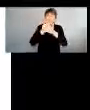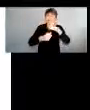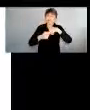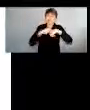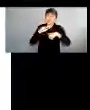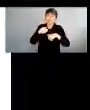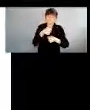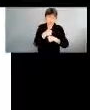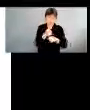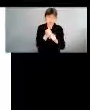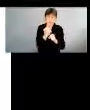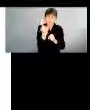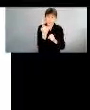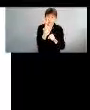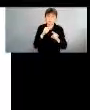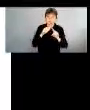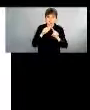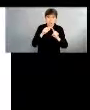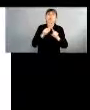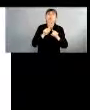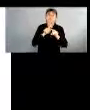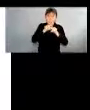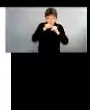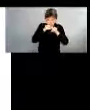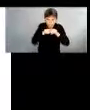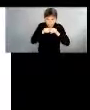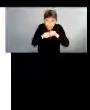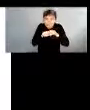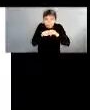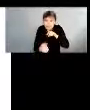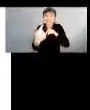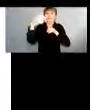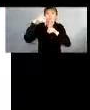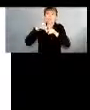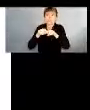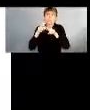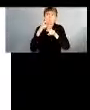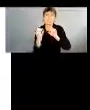loop that moves you forward in a productive way. So, for us when we run a program we try